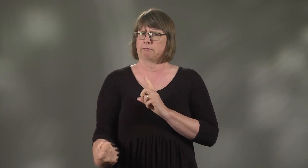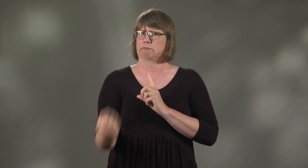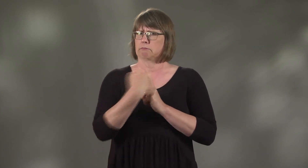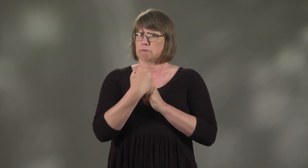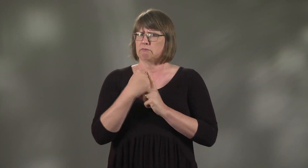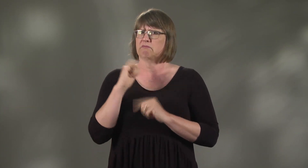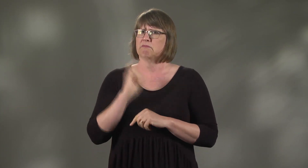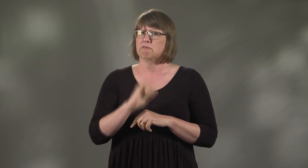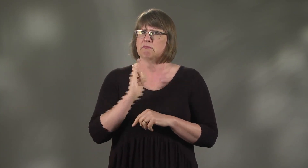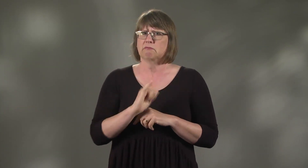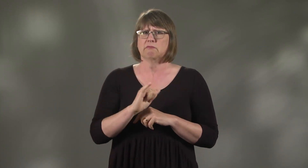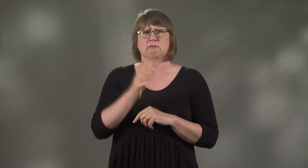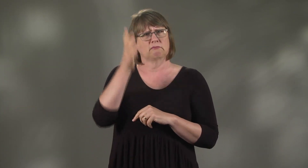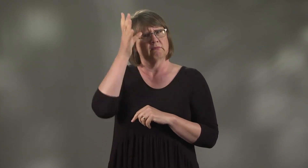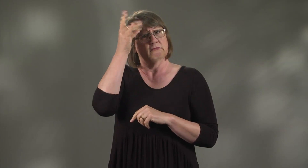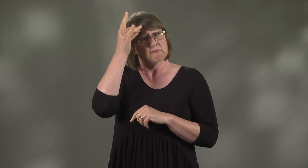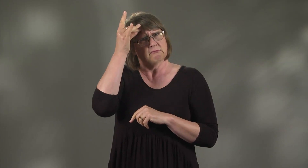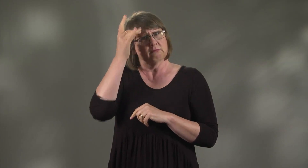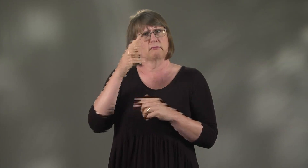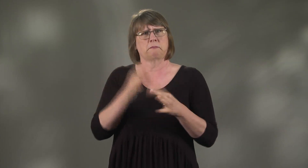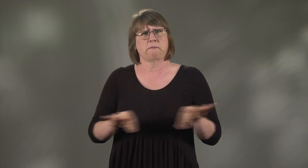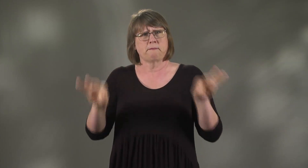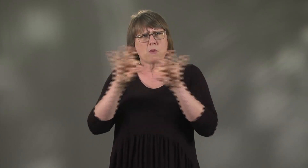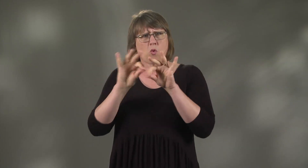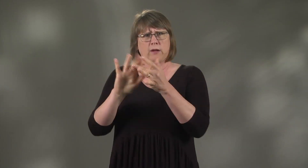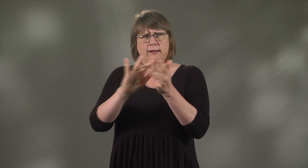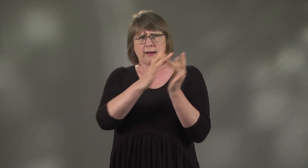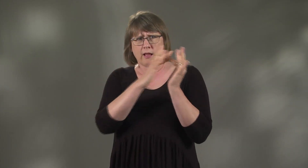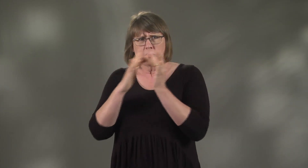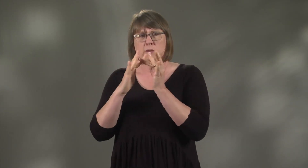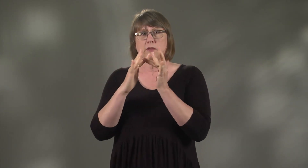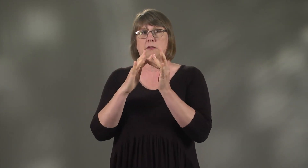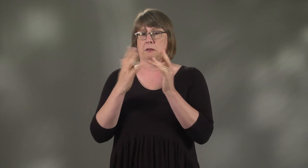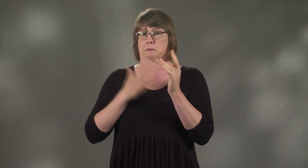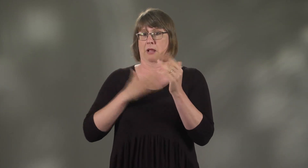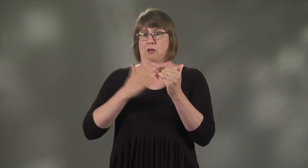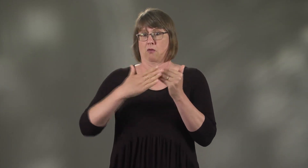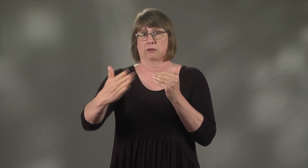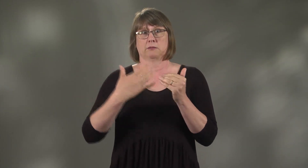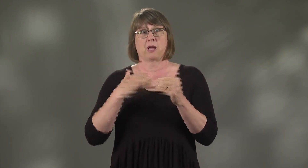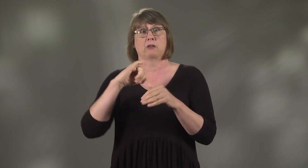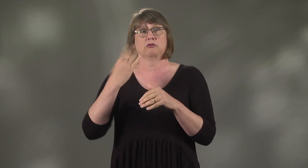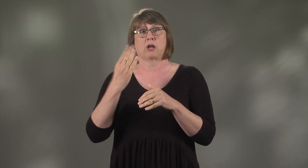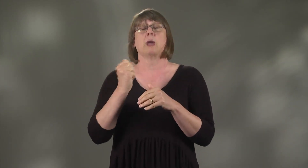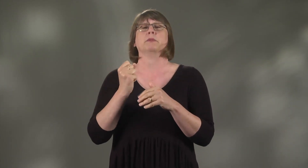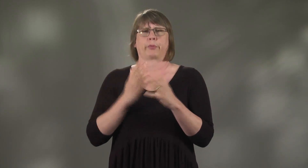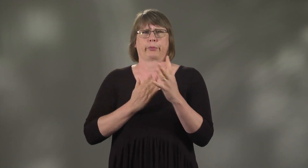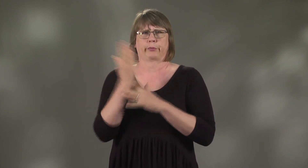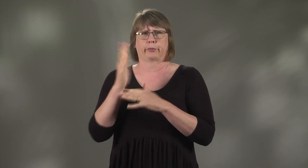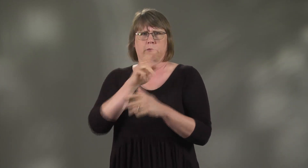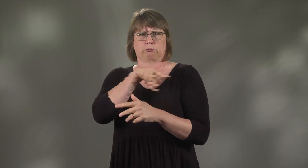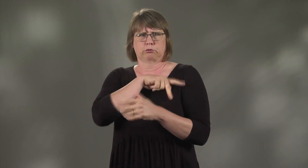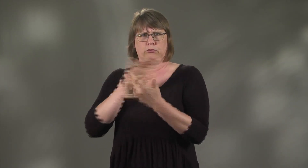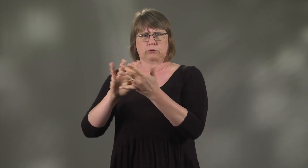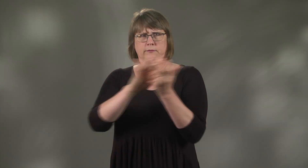This made an impression on me that it's important to network since the rest of my jobs have been had through personal connections that I developed